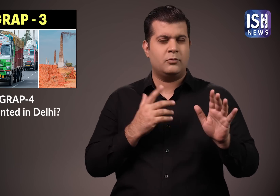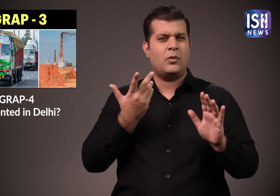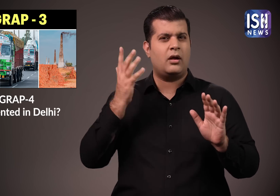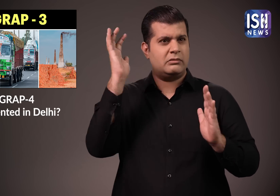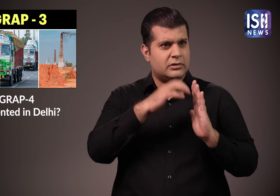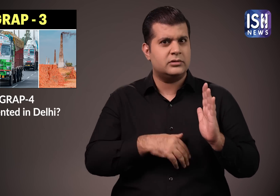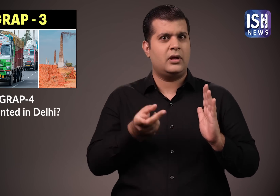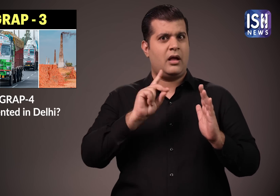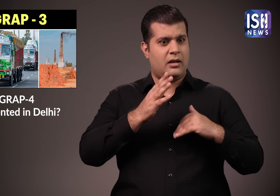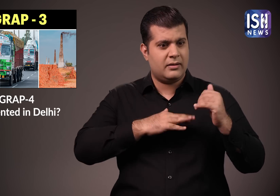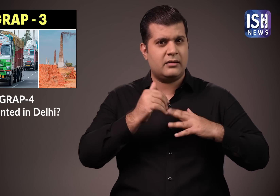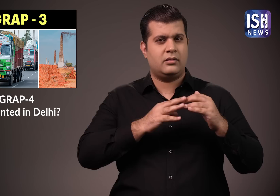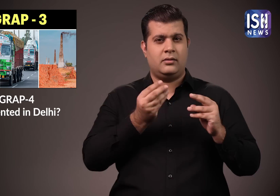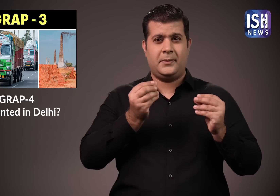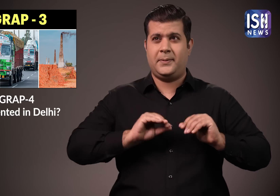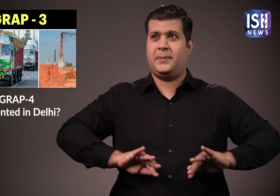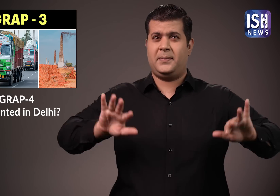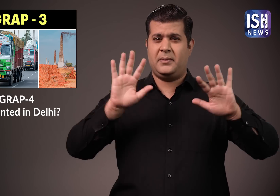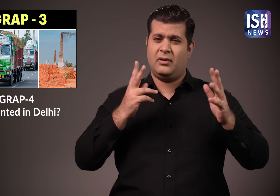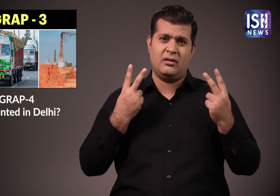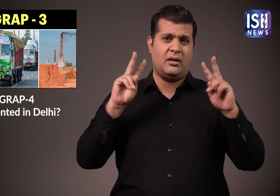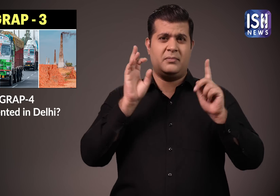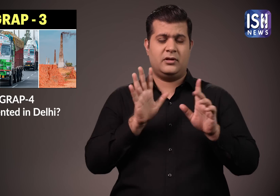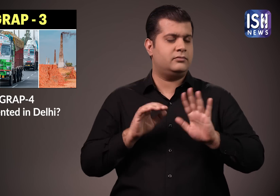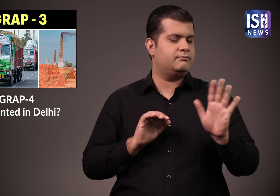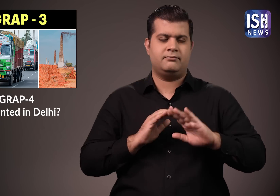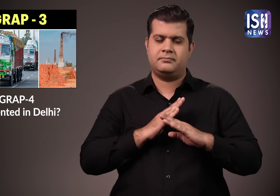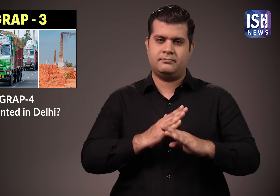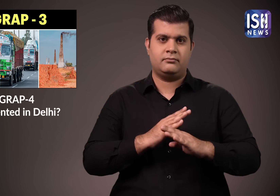This is because demolition and construction result in a lot of dust.